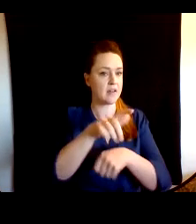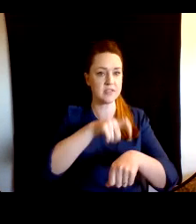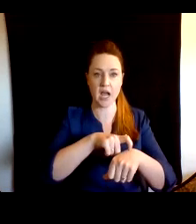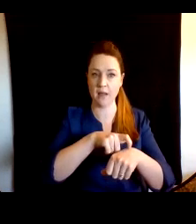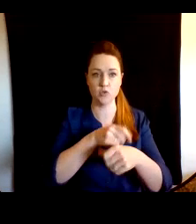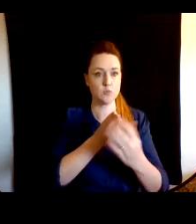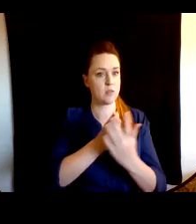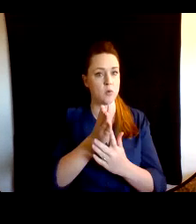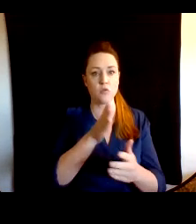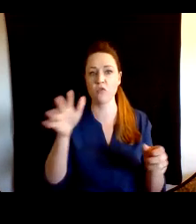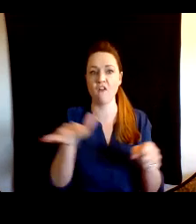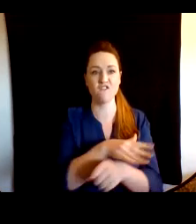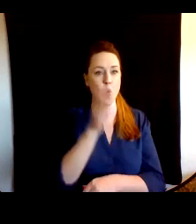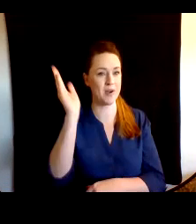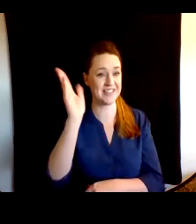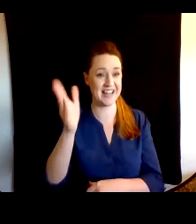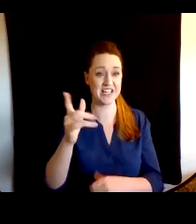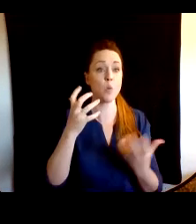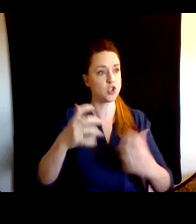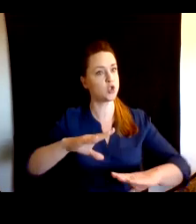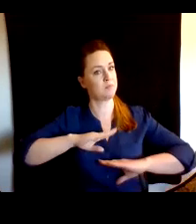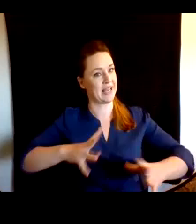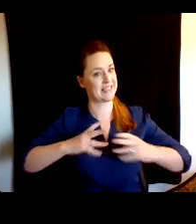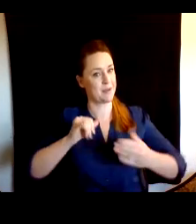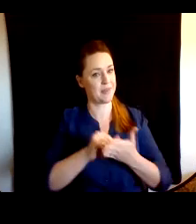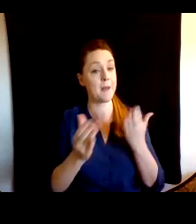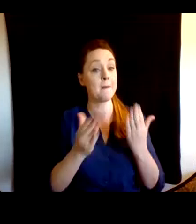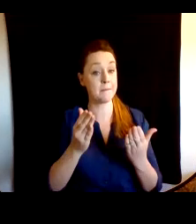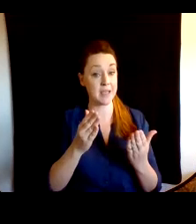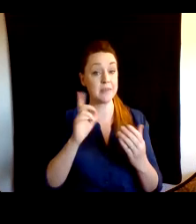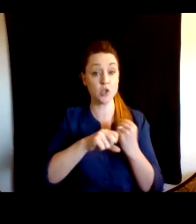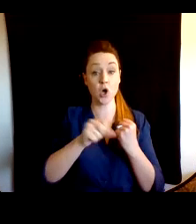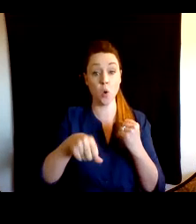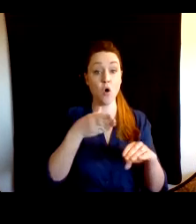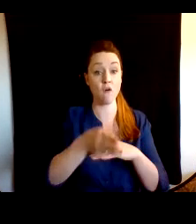And I want us to be okay with that. We may have to go a little bit longer than two o'clock. If you need to jump off,